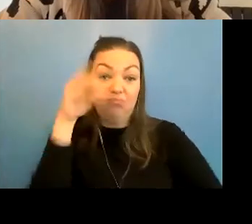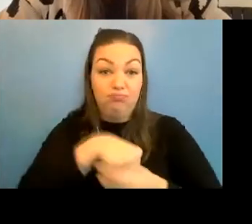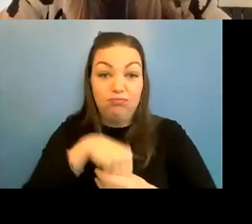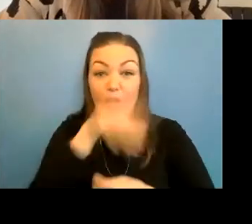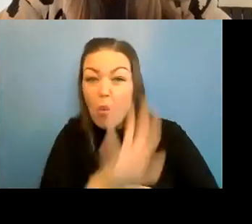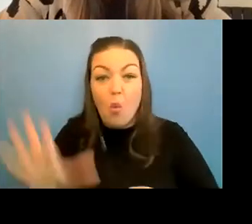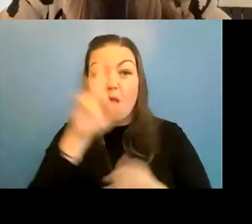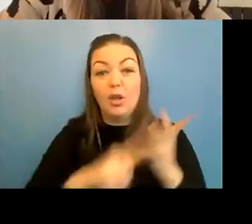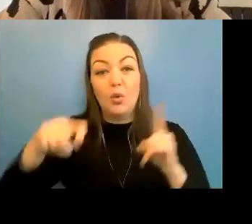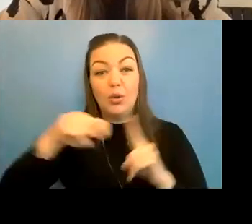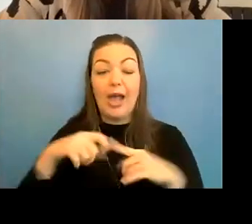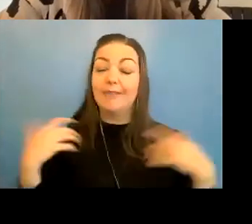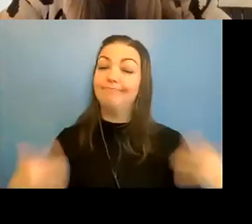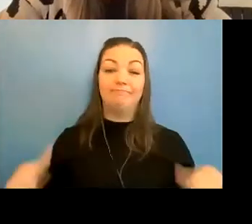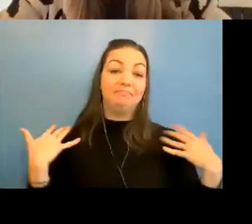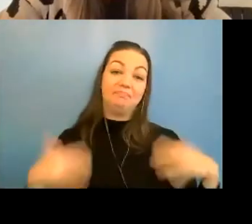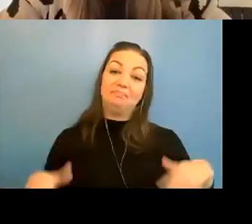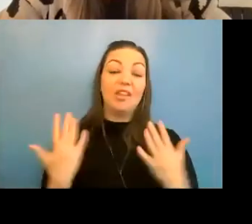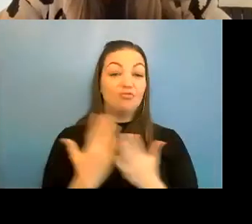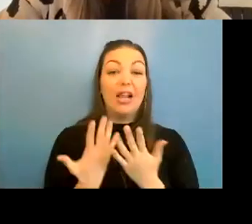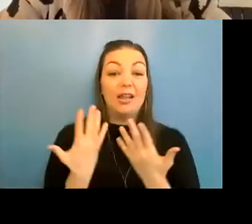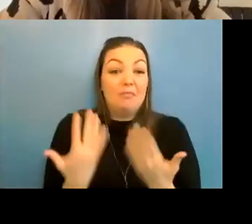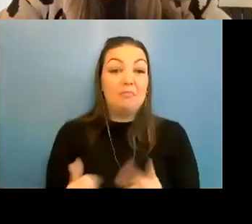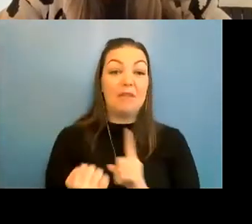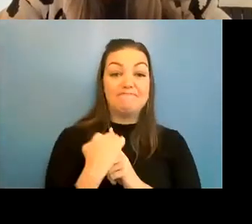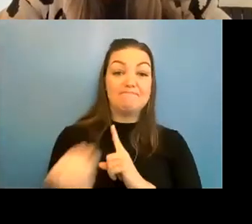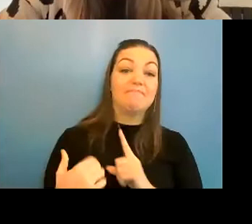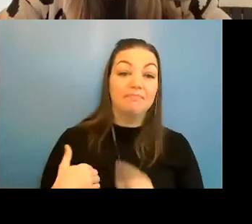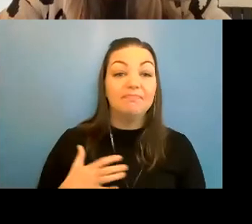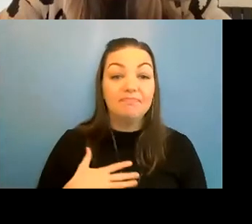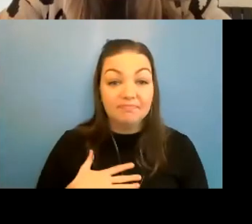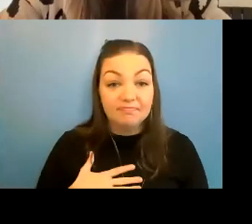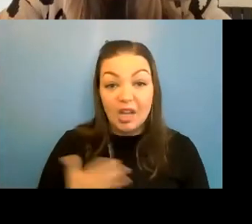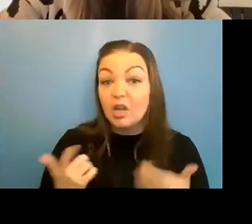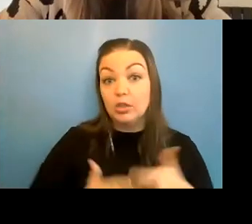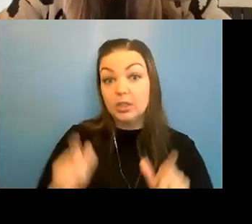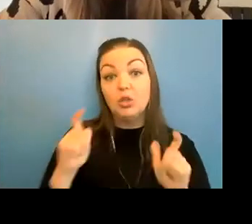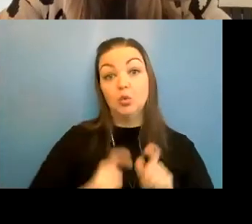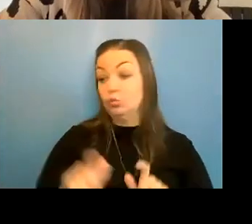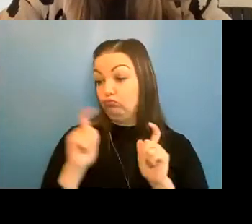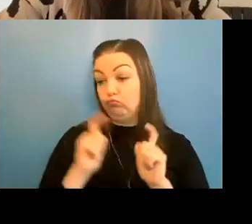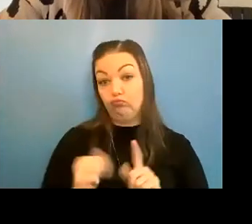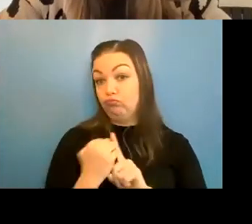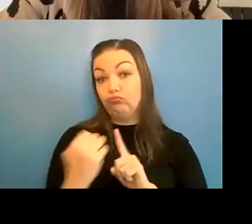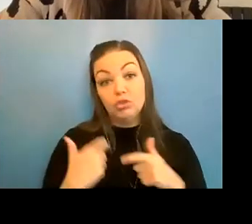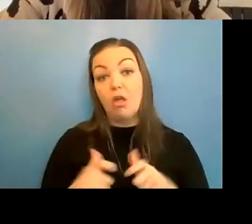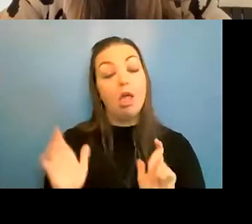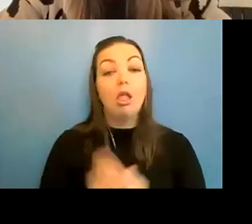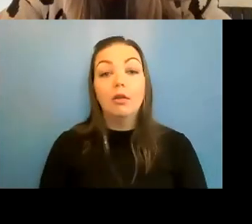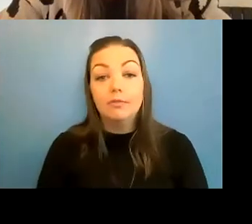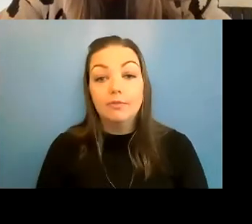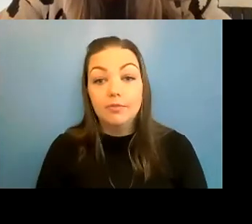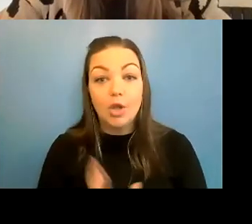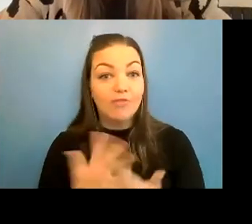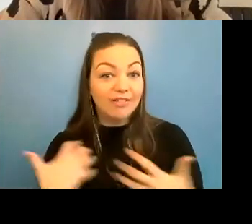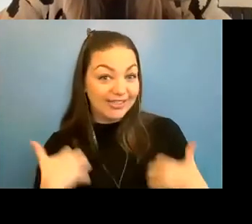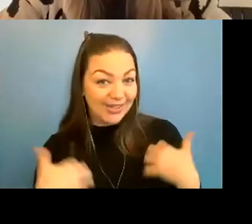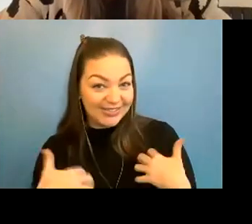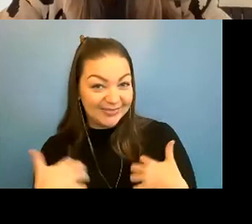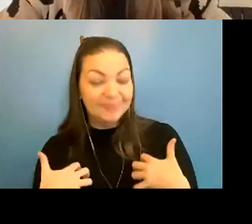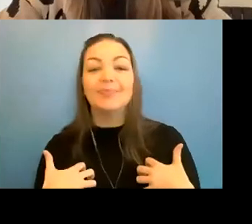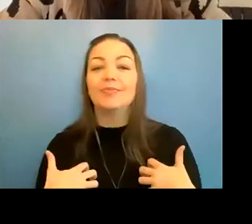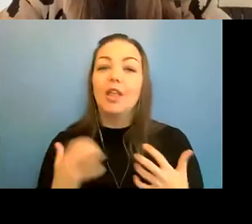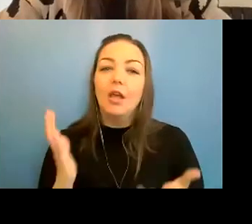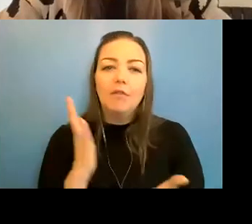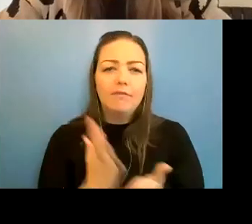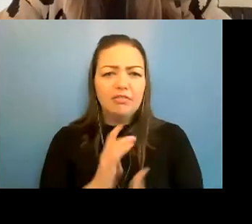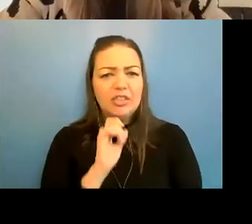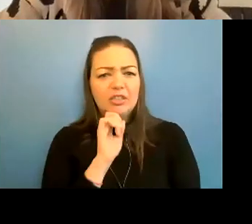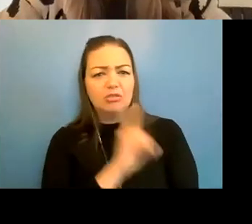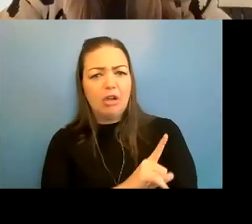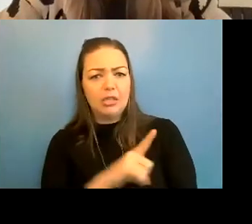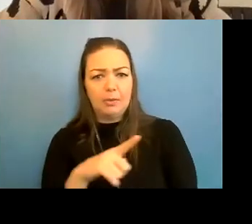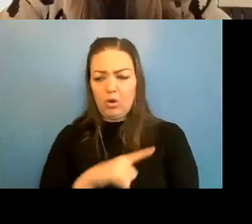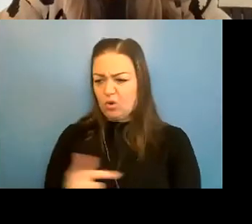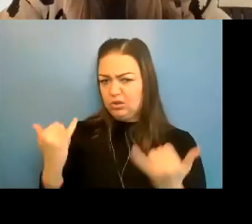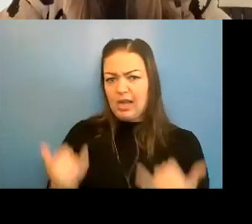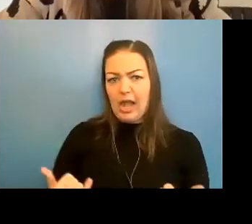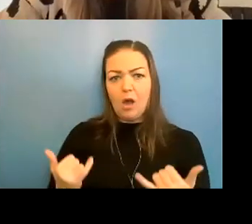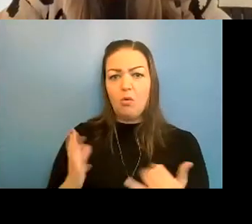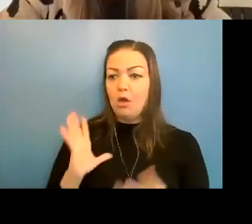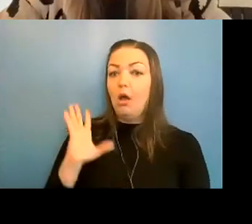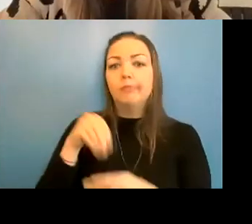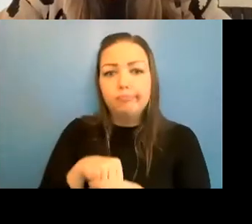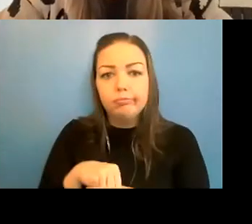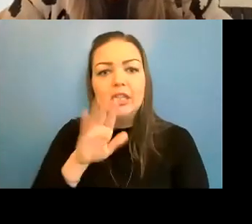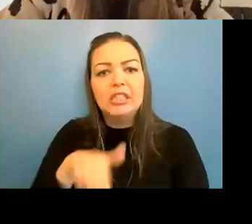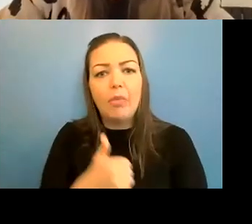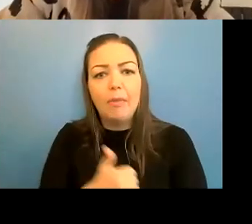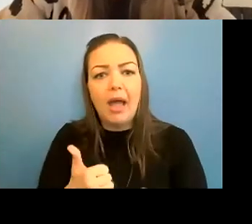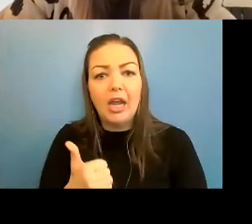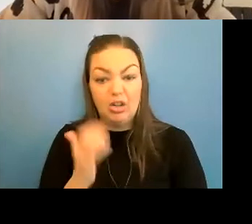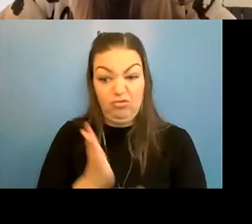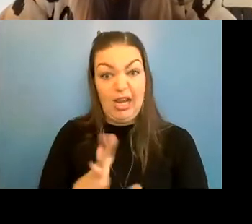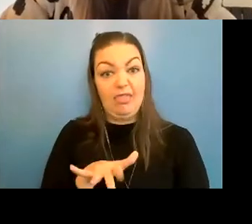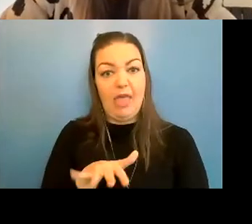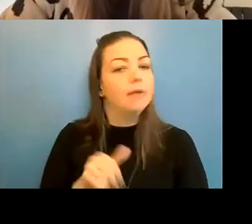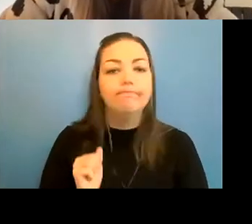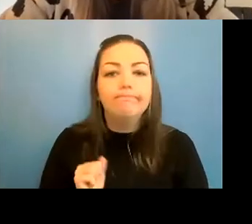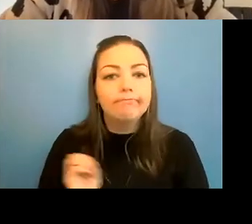how influential and how exciting the work with Unlimited, with the Southbank Centre, and with deaf and disabled artists across the UK, is and how impactful it has been and